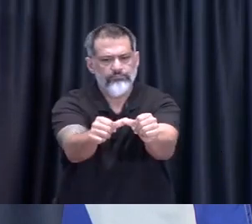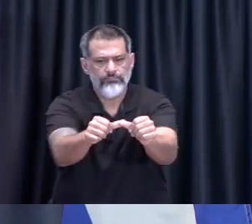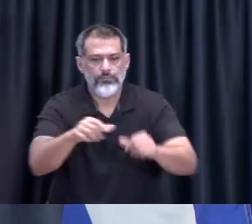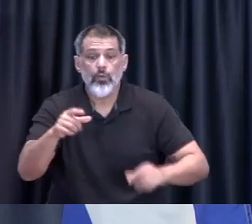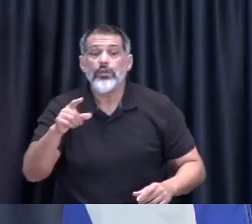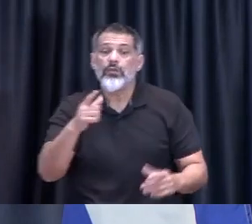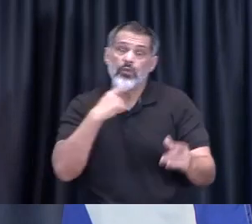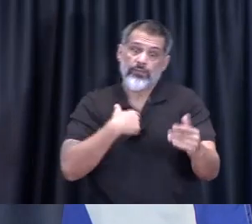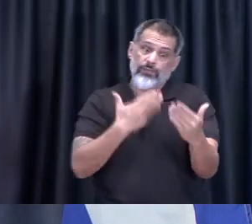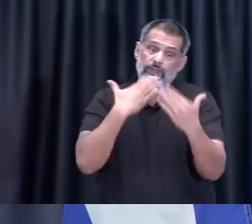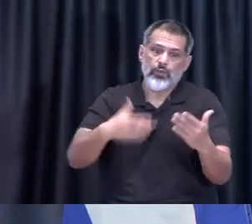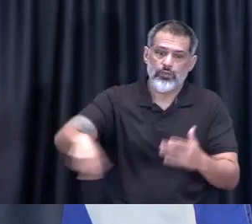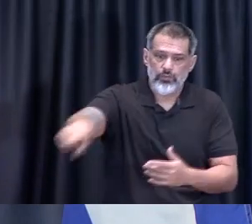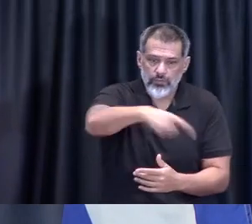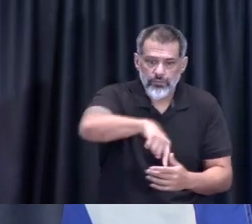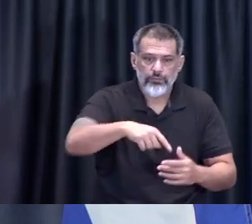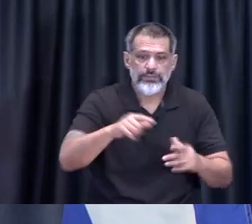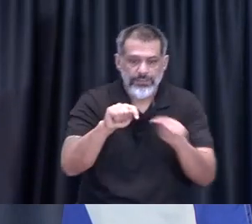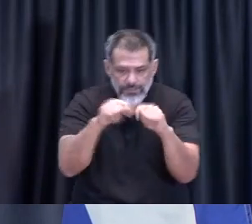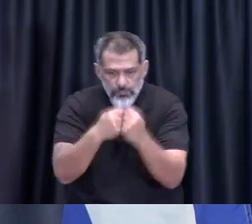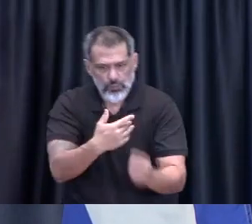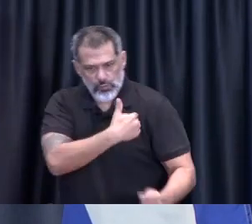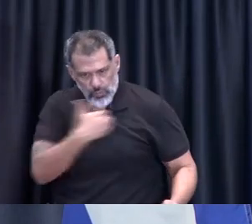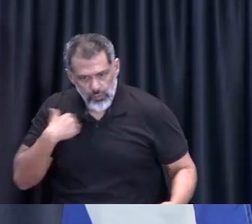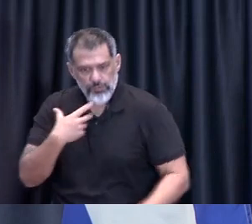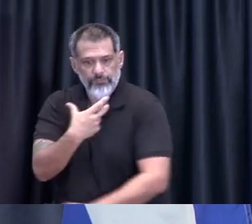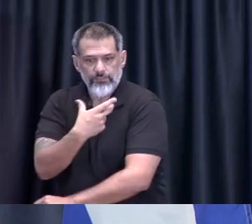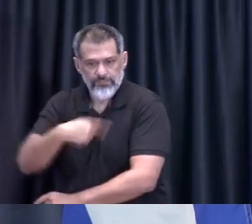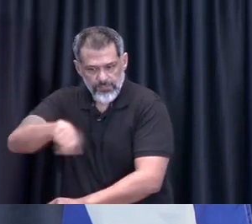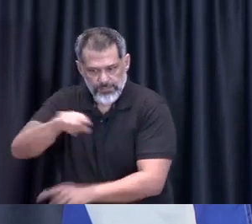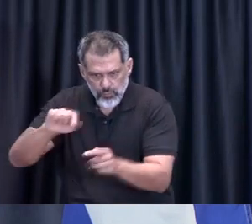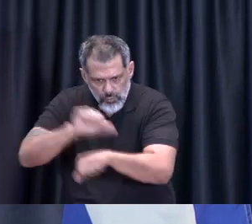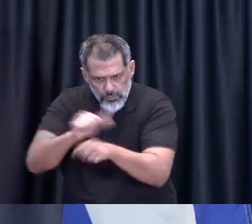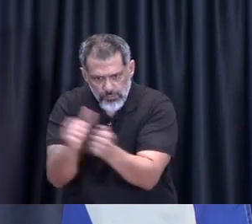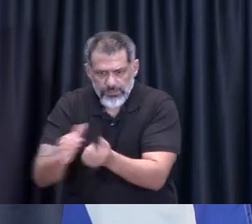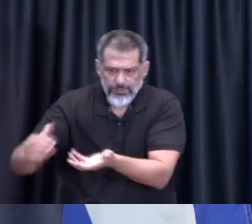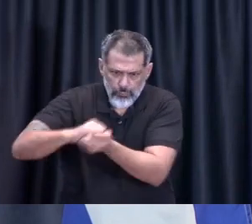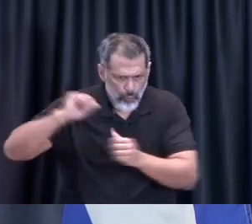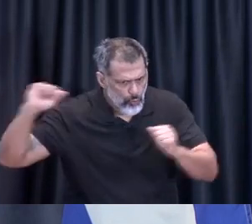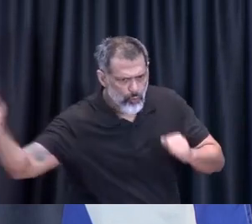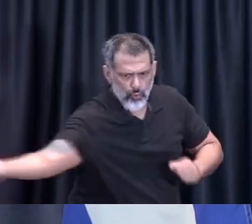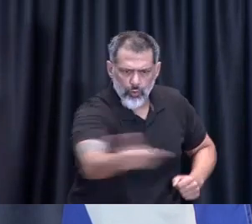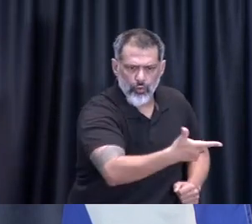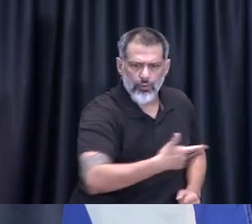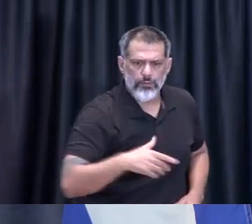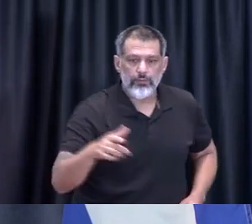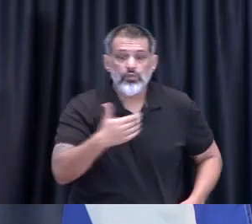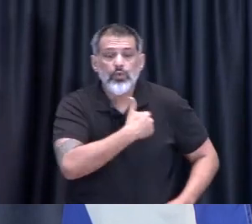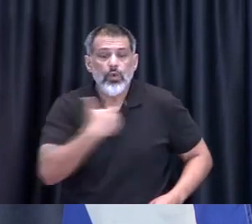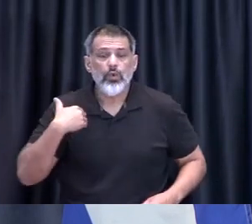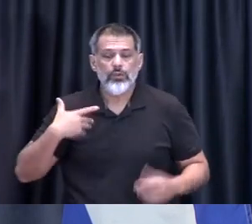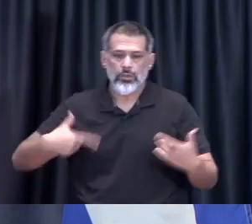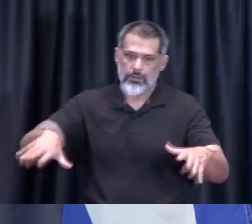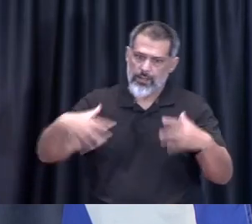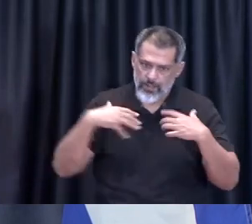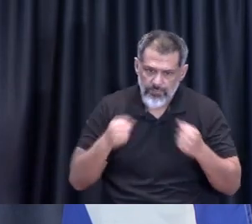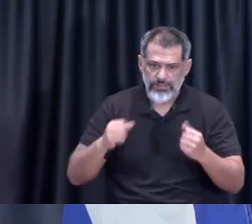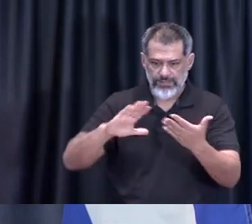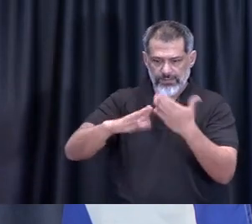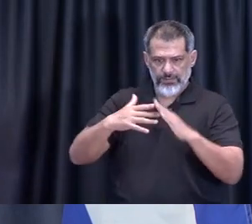of all the team Toronto vaccination partners. Certainly, you know, Toronto public health and city staff have been instrumental in this regard.